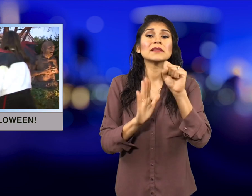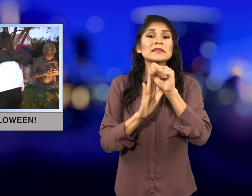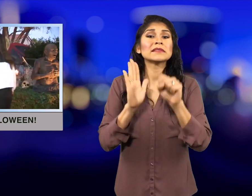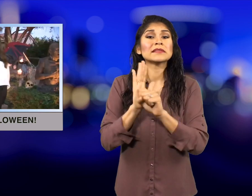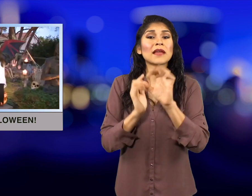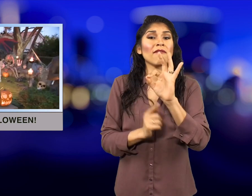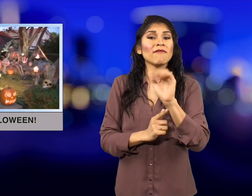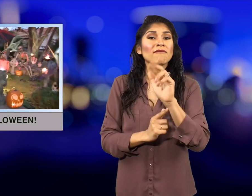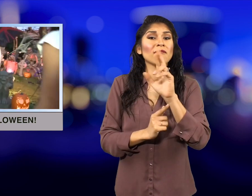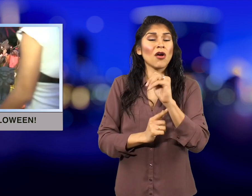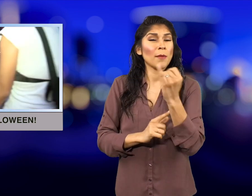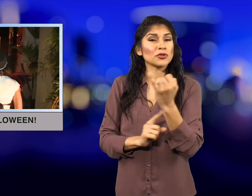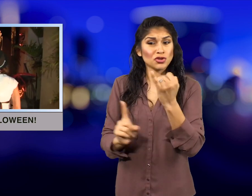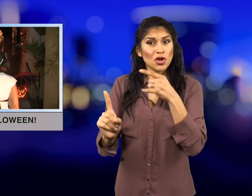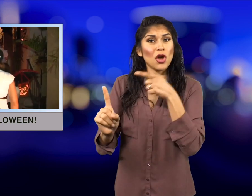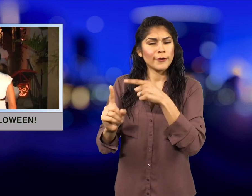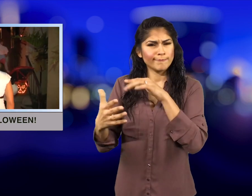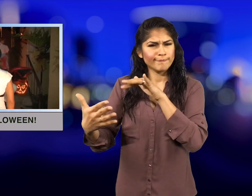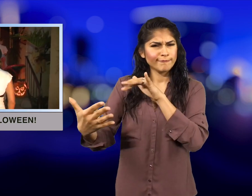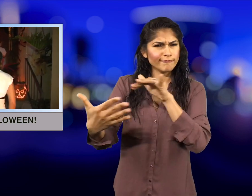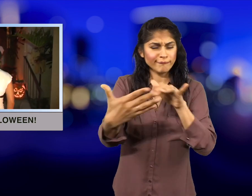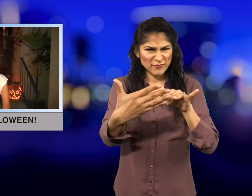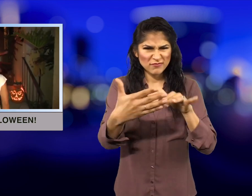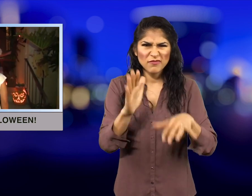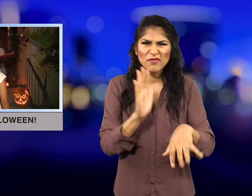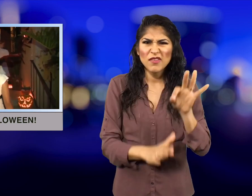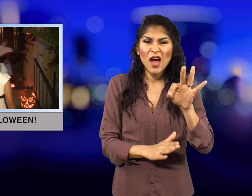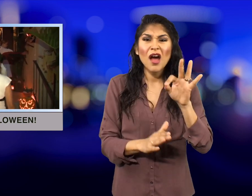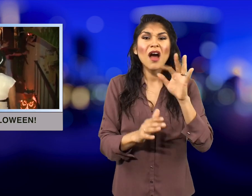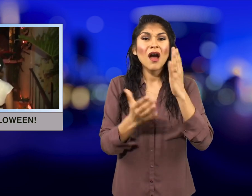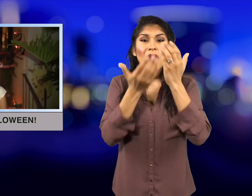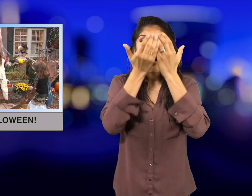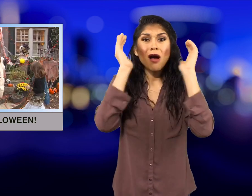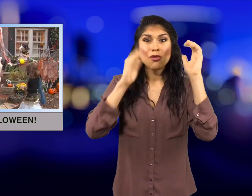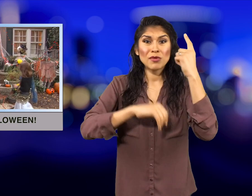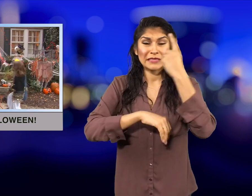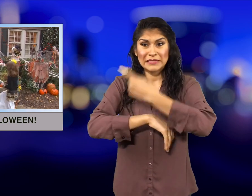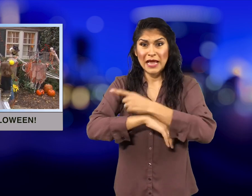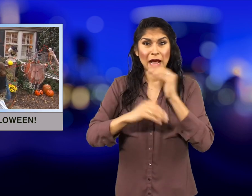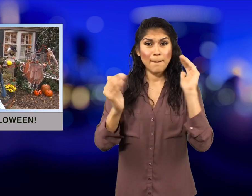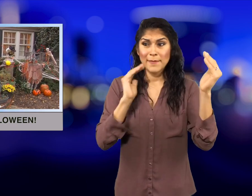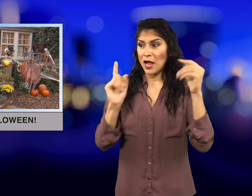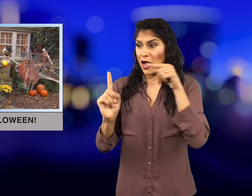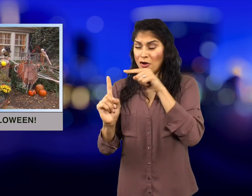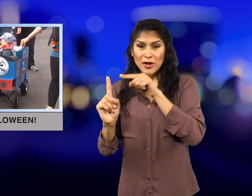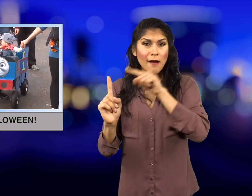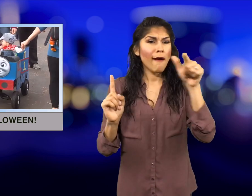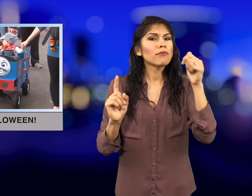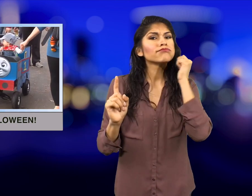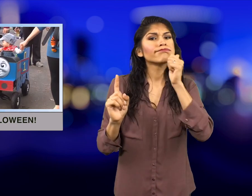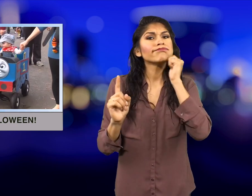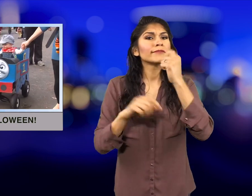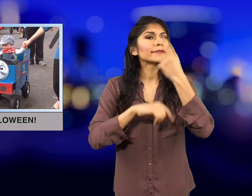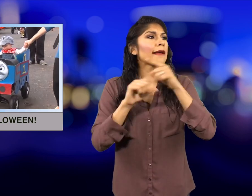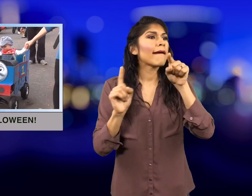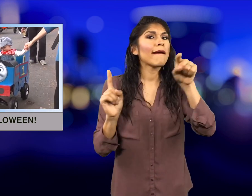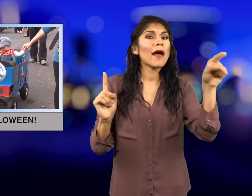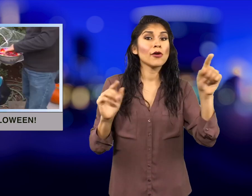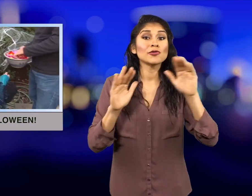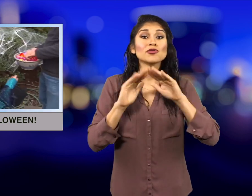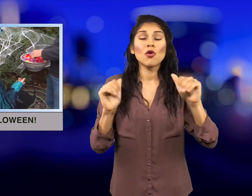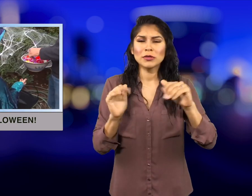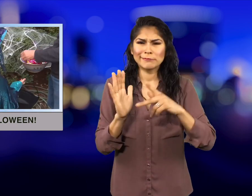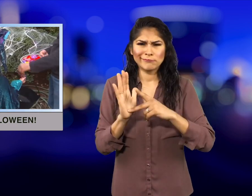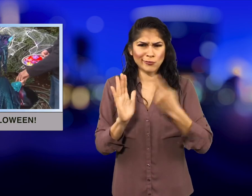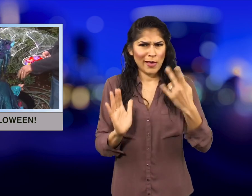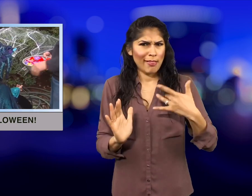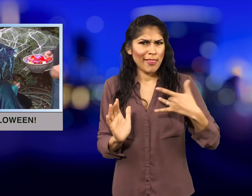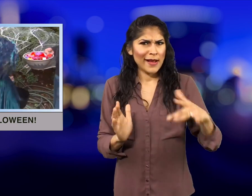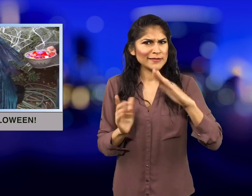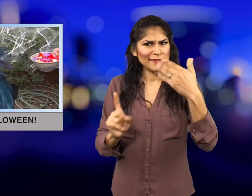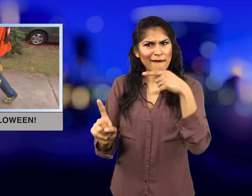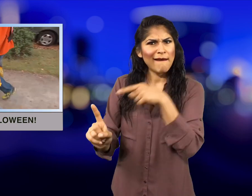A State Farm insurance study found children are twice as likely to die on Halloween than